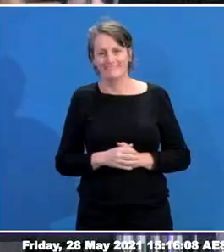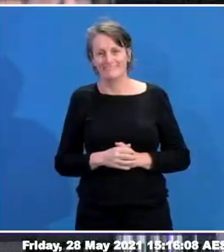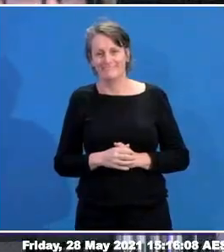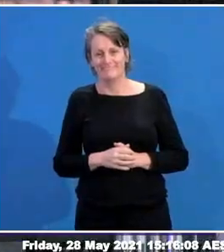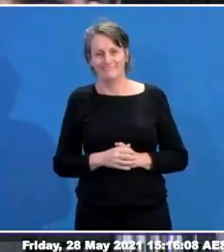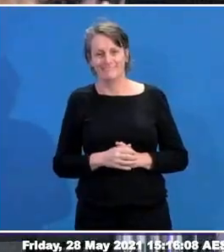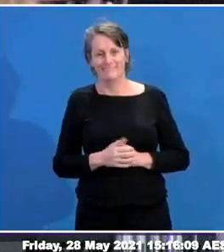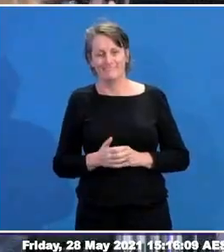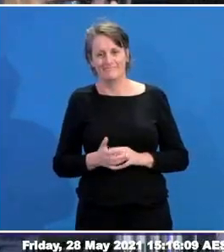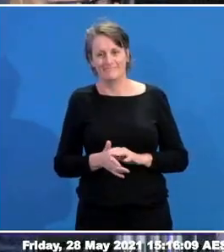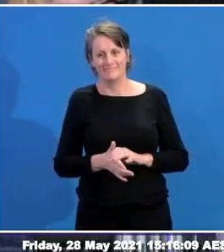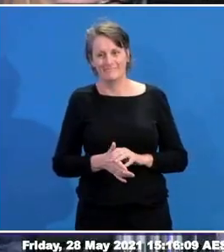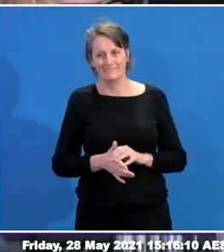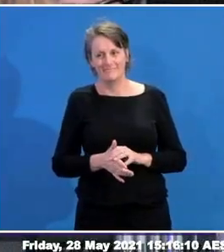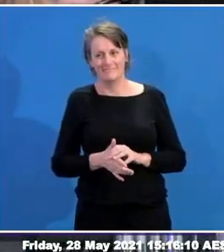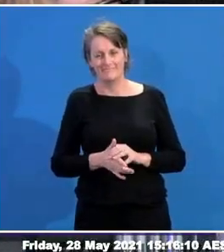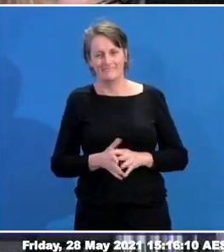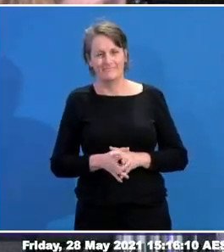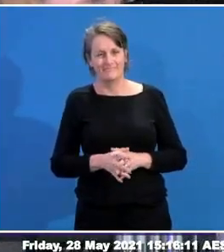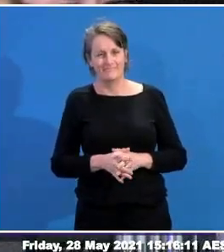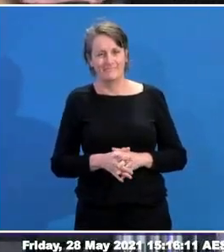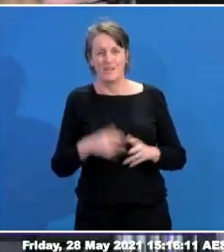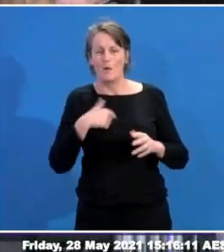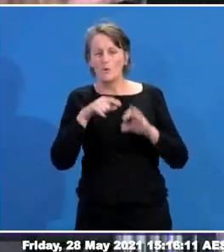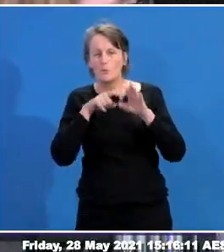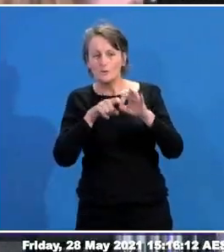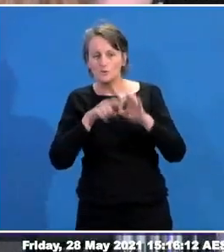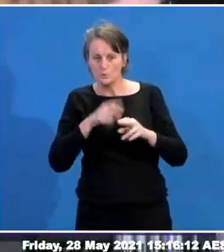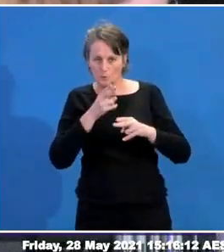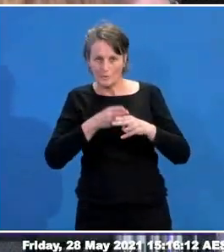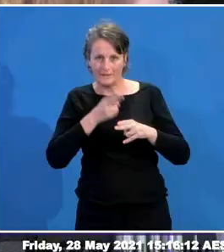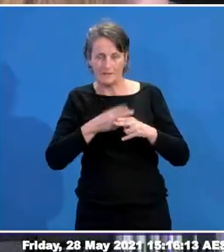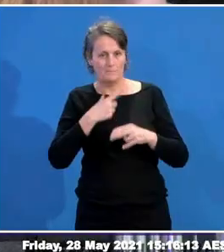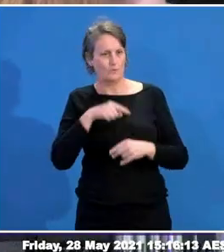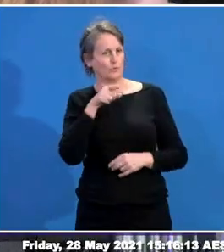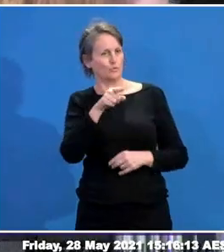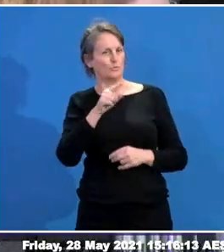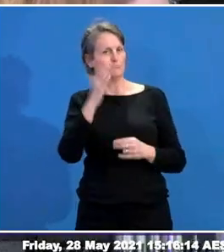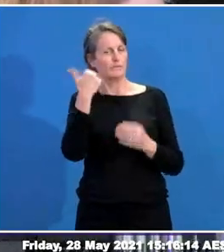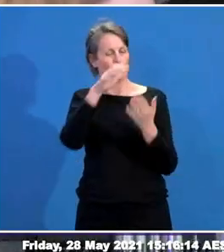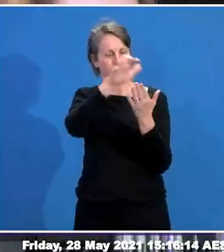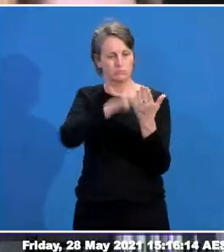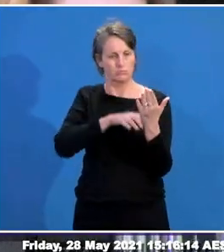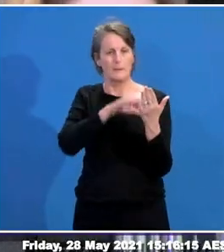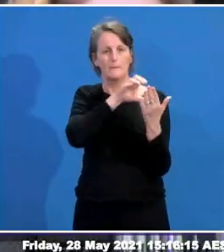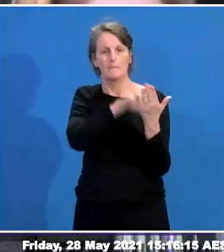Let me quickly ask these questions. I was interested in your statement, paragraph 59 at your first statement where